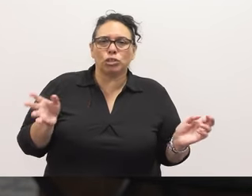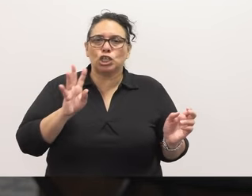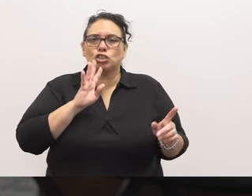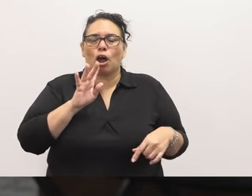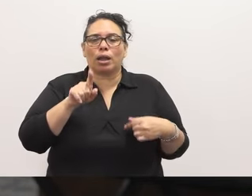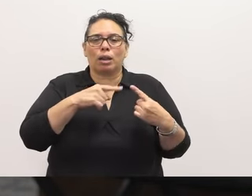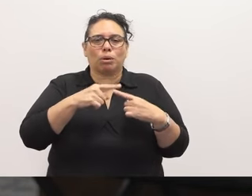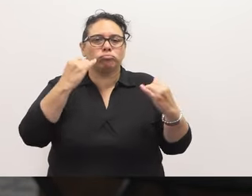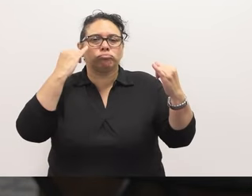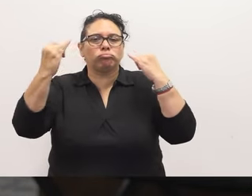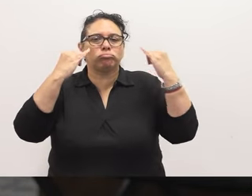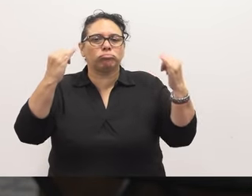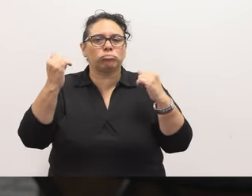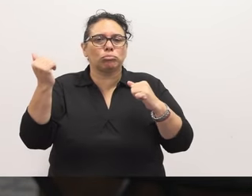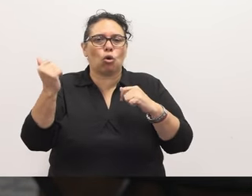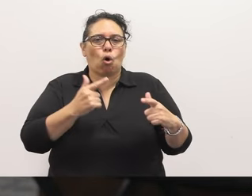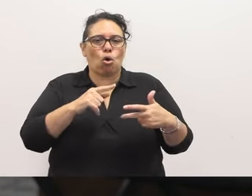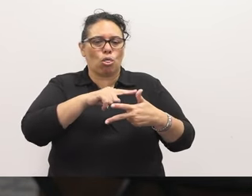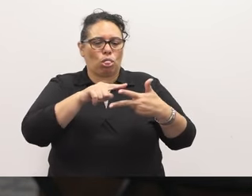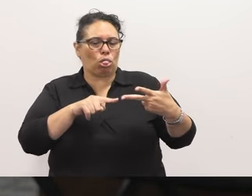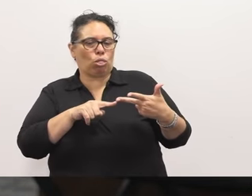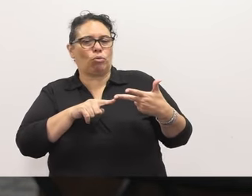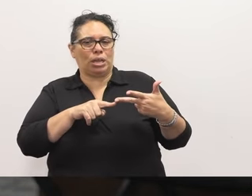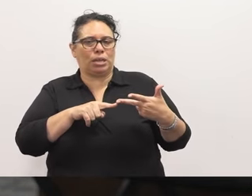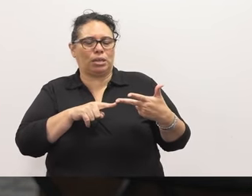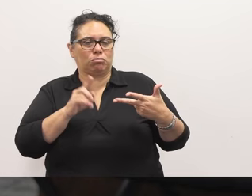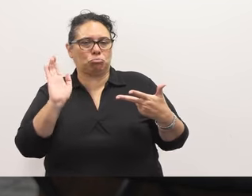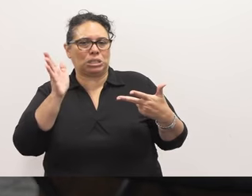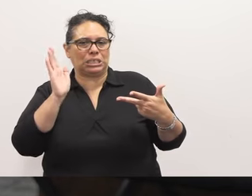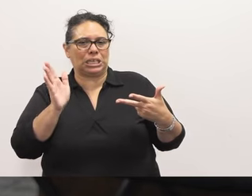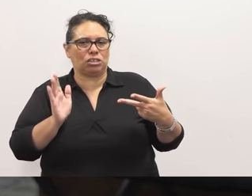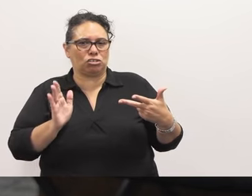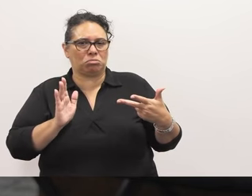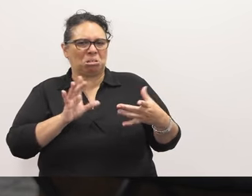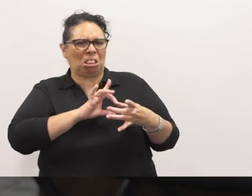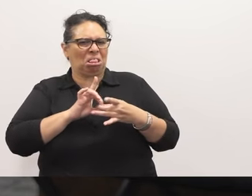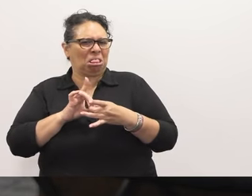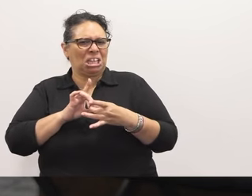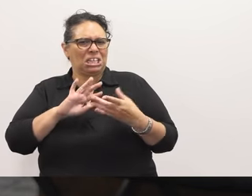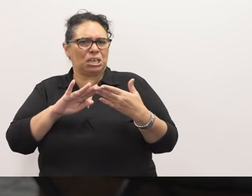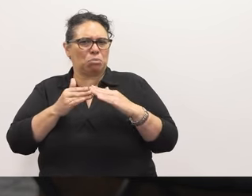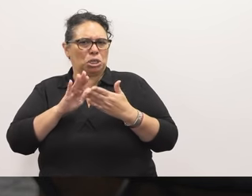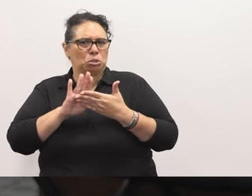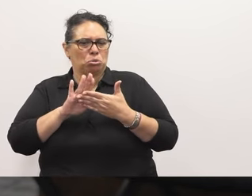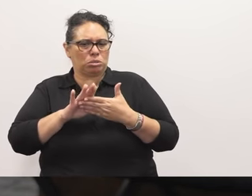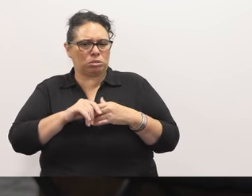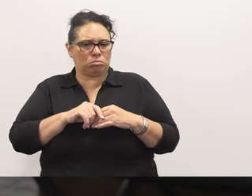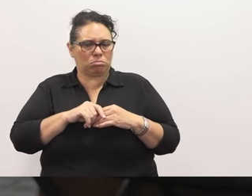that we've seen in all three presentations have undertones that are also linked to the community schools. So we're not, there's nothing specific